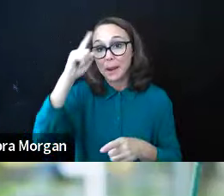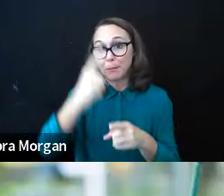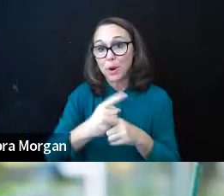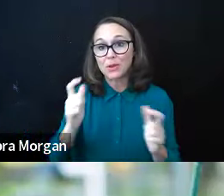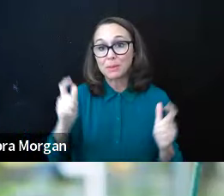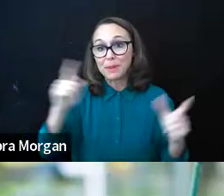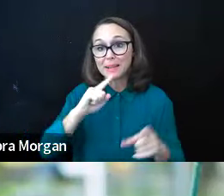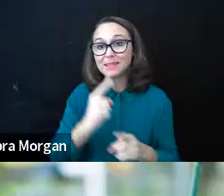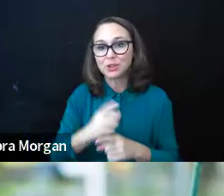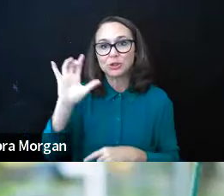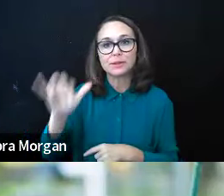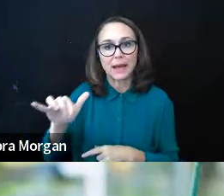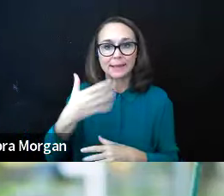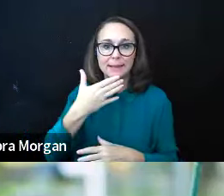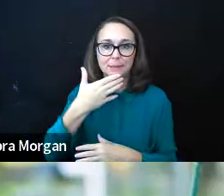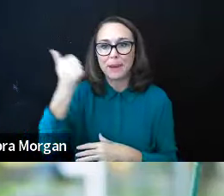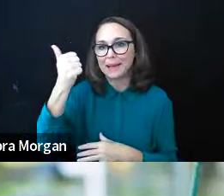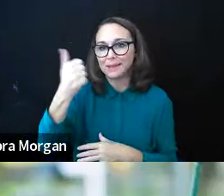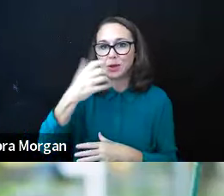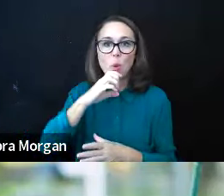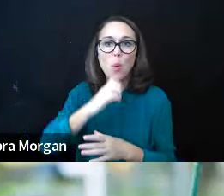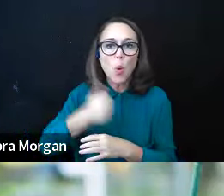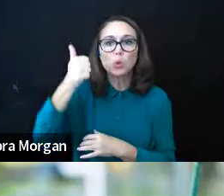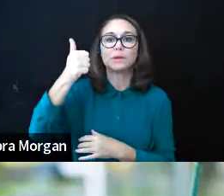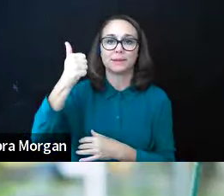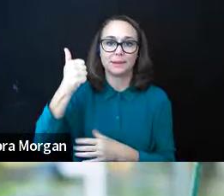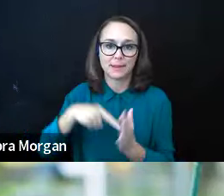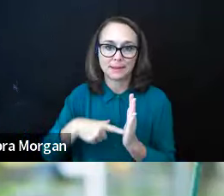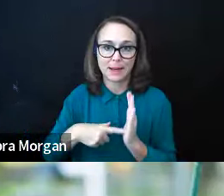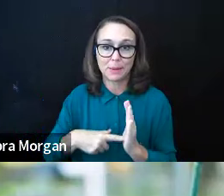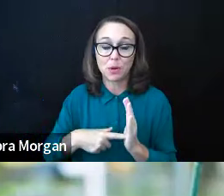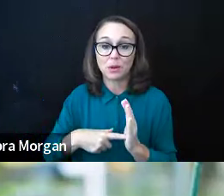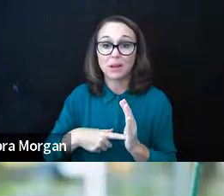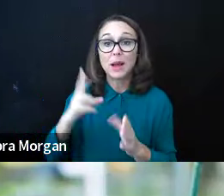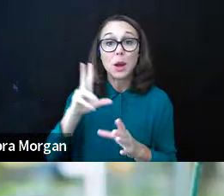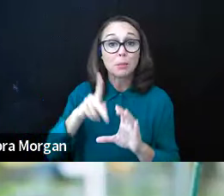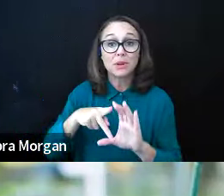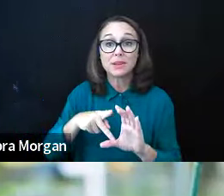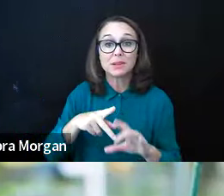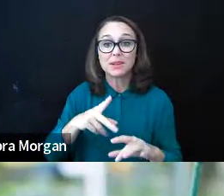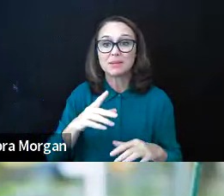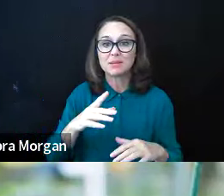Youth who participate are less likely to skip school, initiate drug and alcohol use, and engage